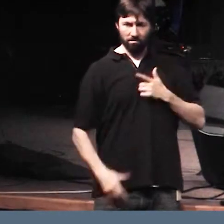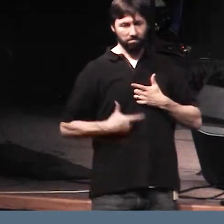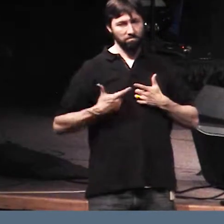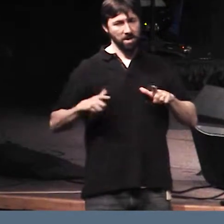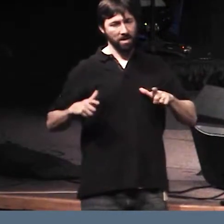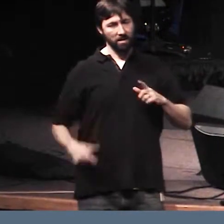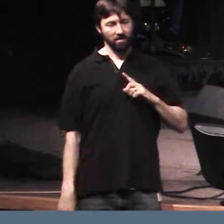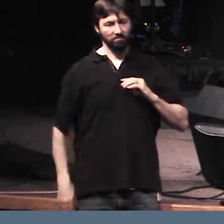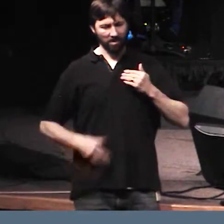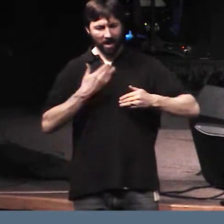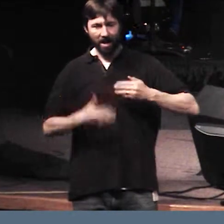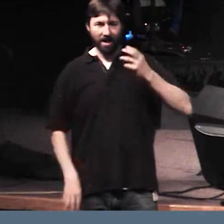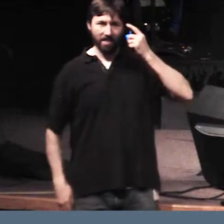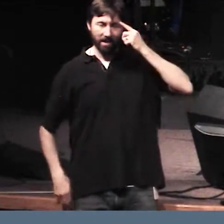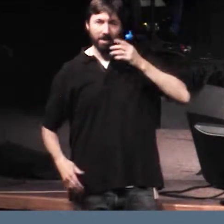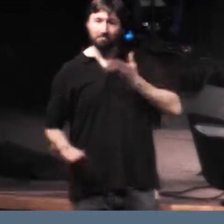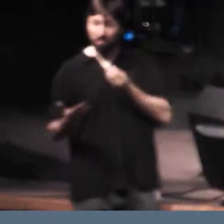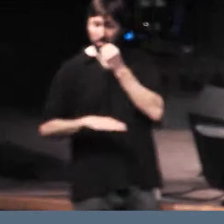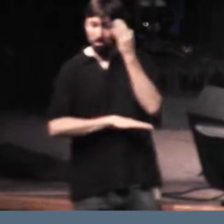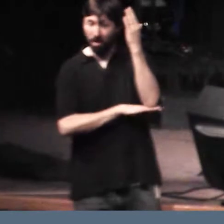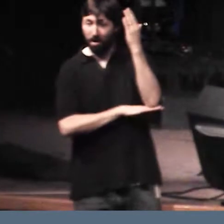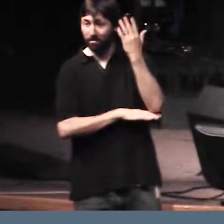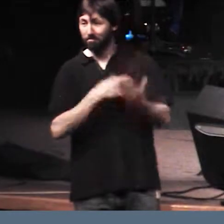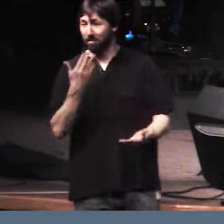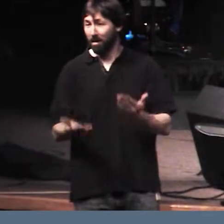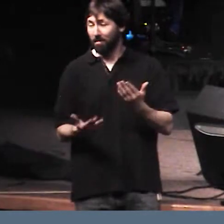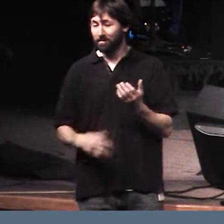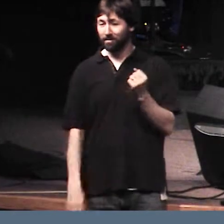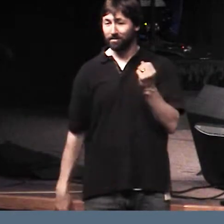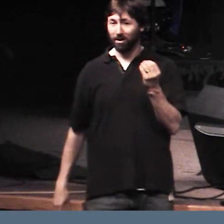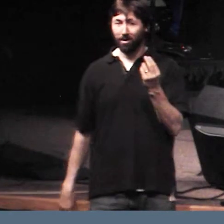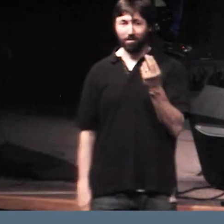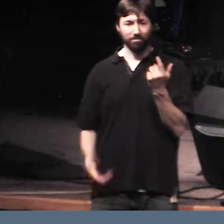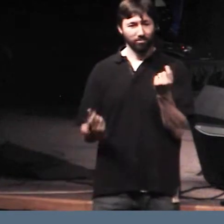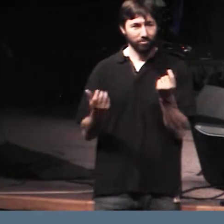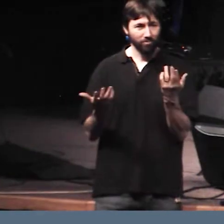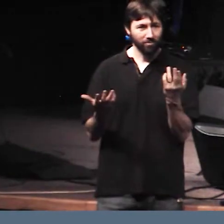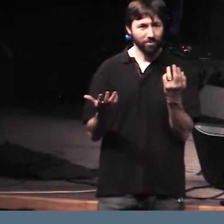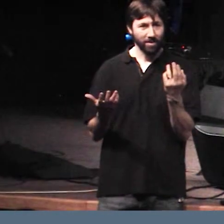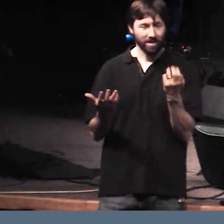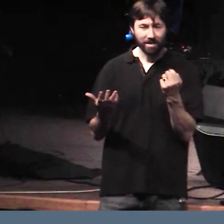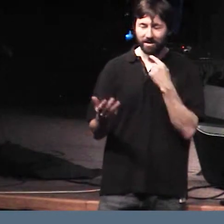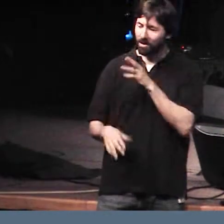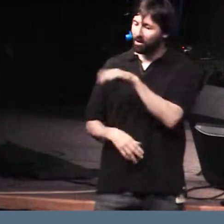he actually is thinking lunch plans and so here's here's what's gonna happen he's actually going to say you know Ruth you can actually work